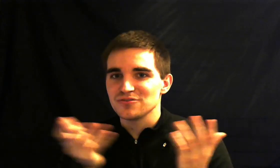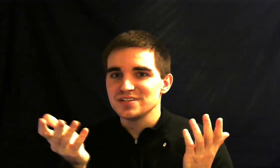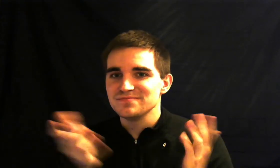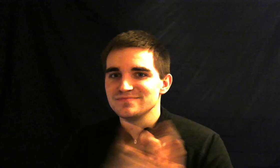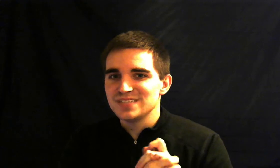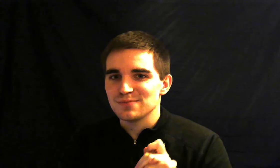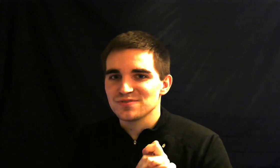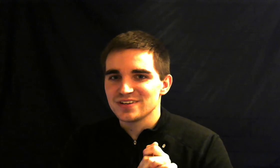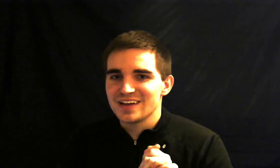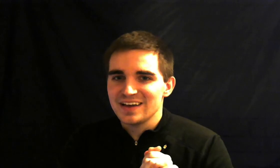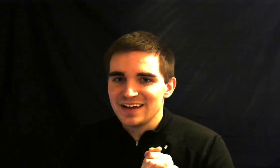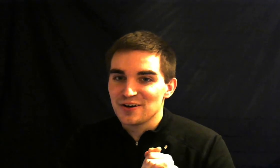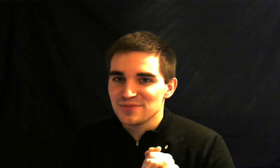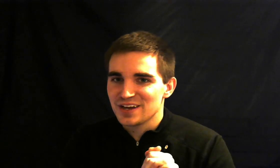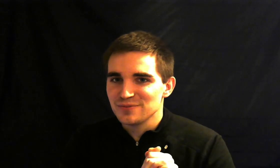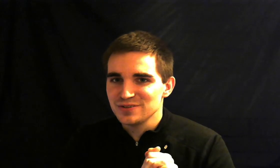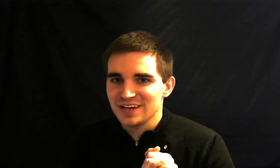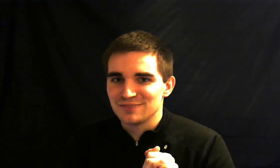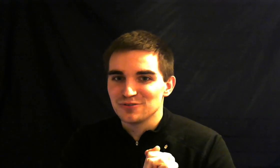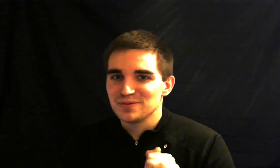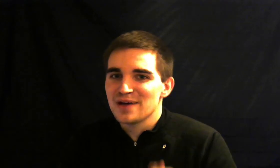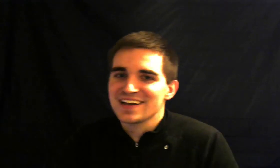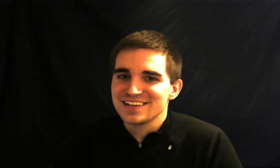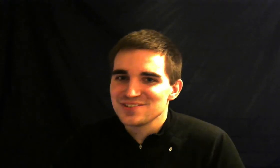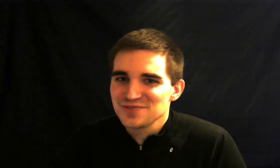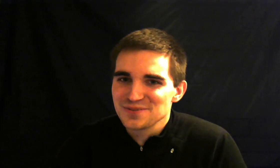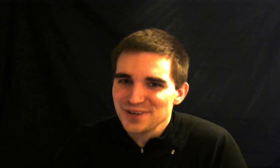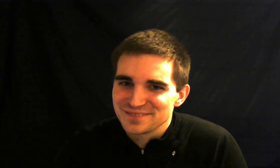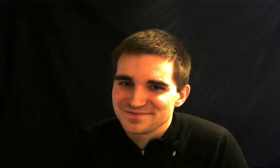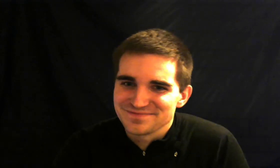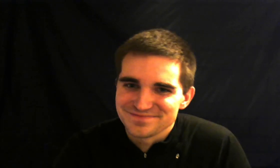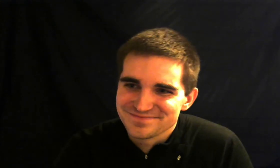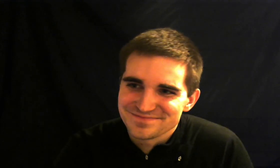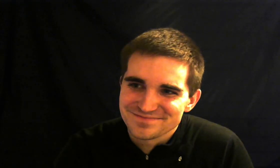three tips for today I hope they help you and we'll be back again soon with some more